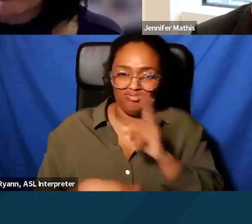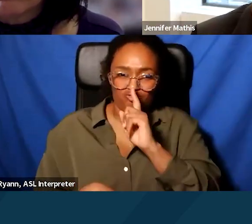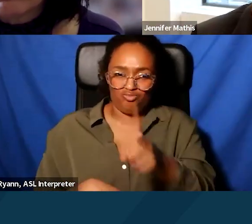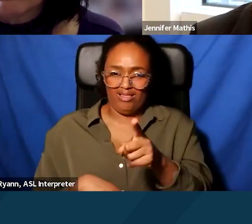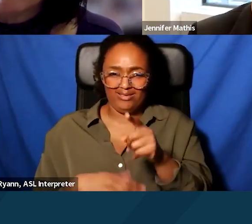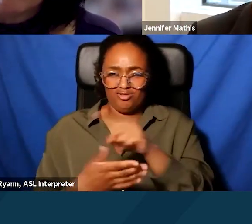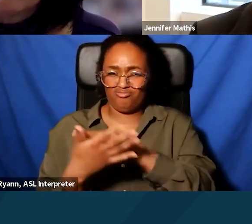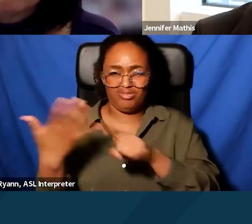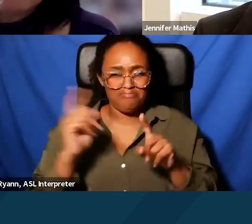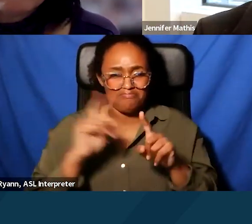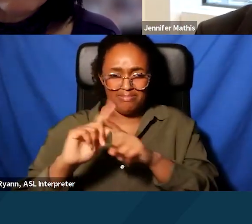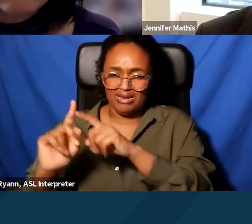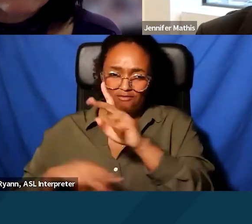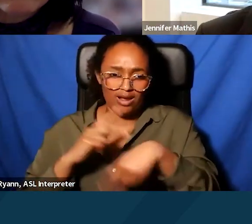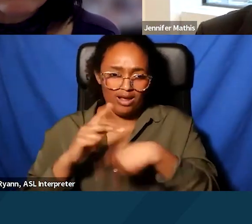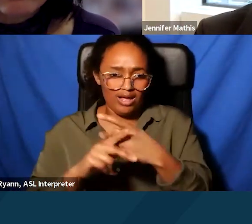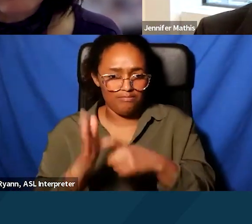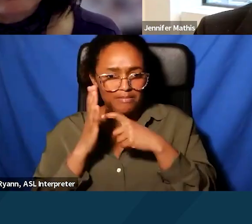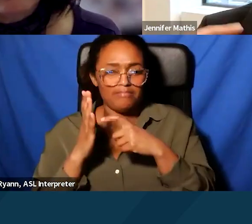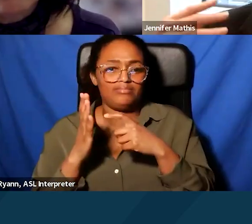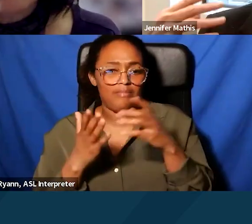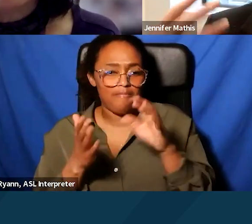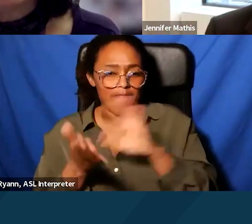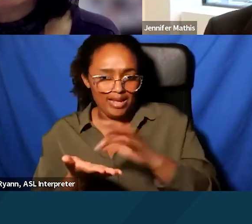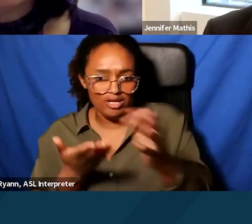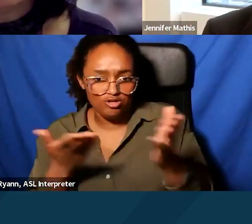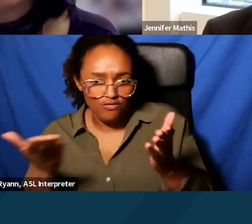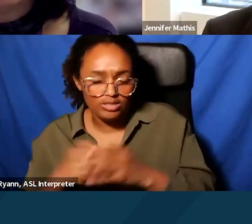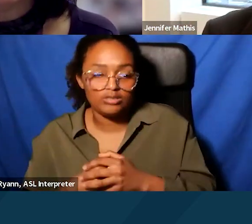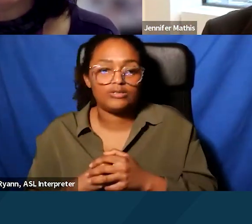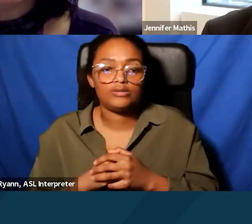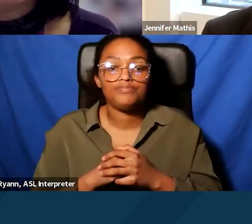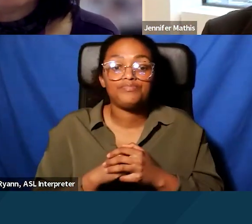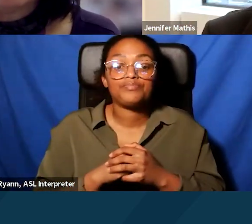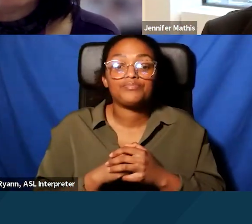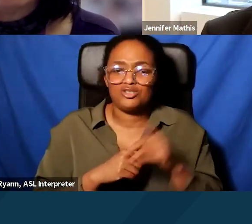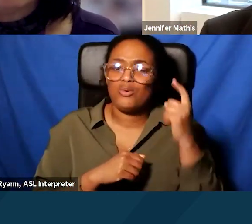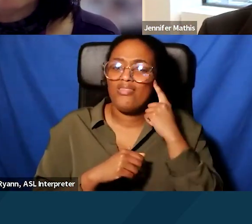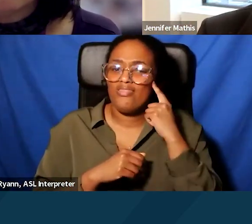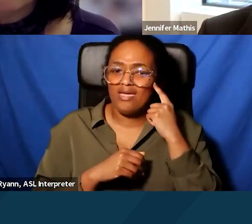arguing there is this conflict, because Medicaid is only about institutional care